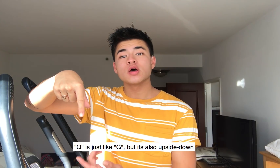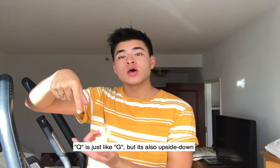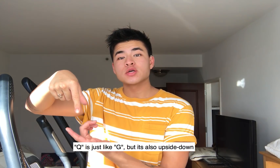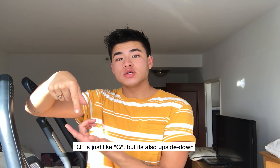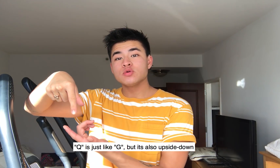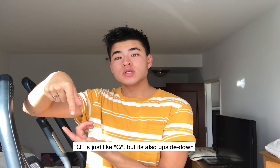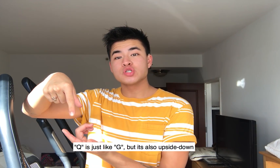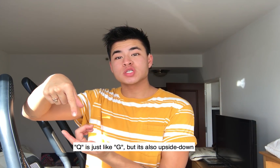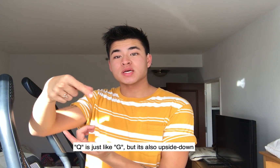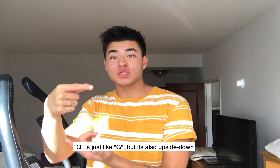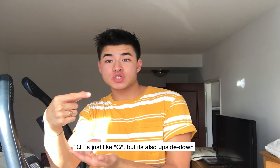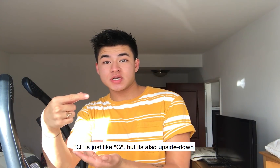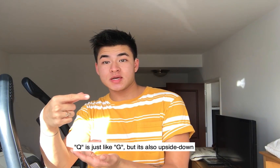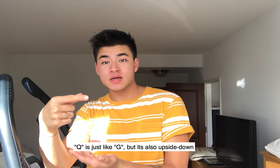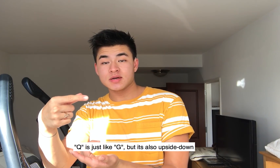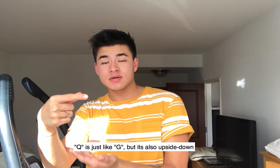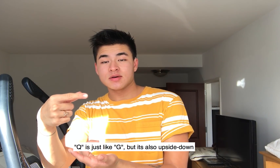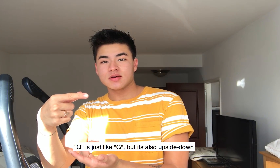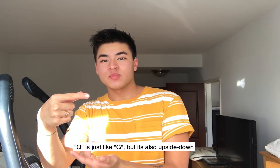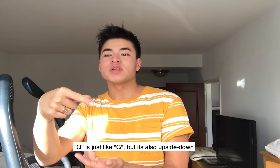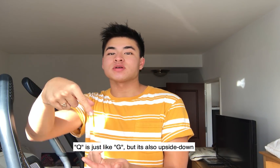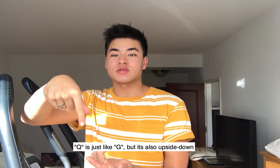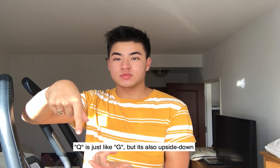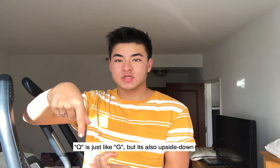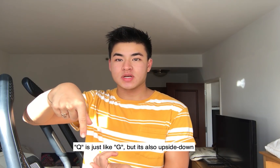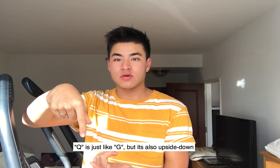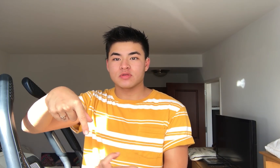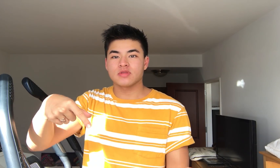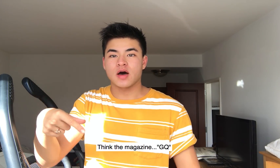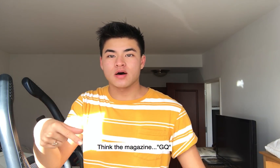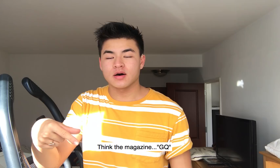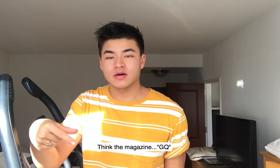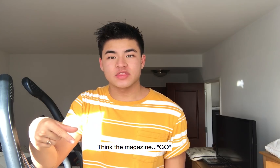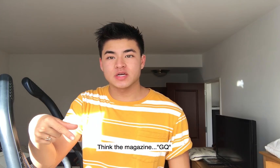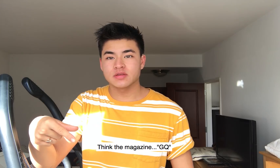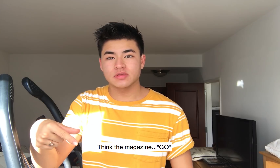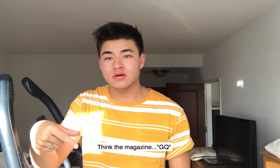Q is just like G, but it's also upside down. I think the